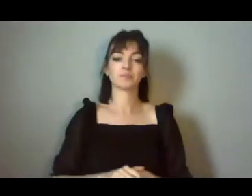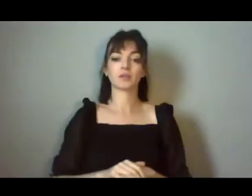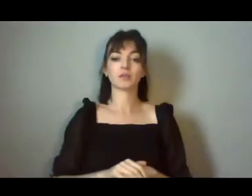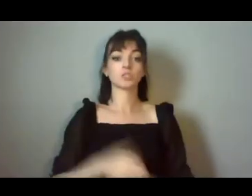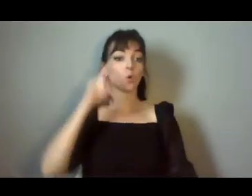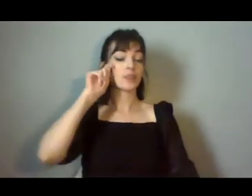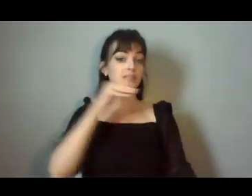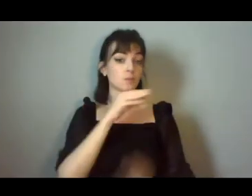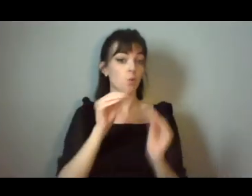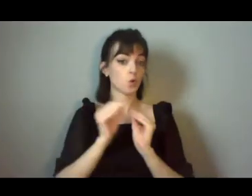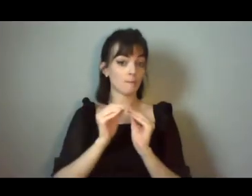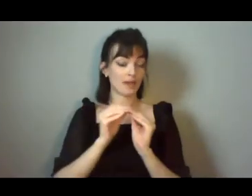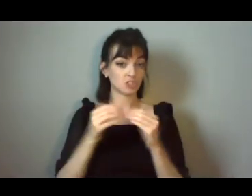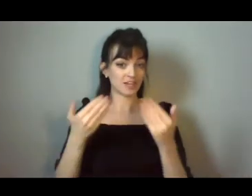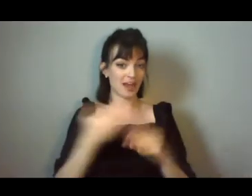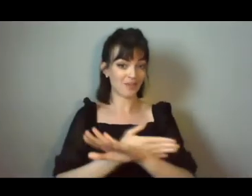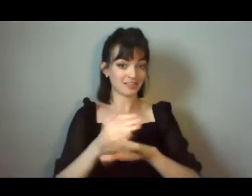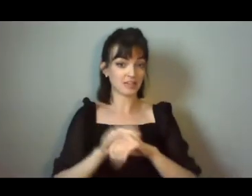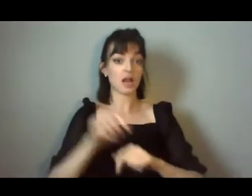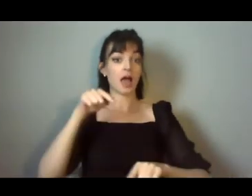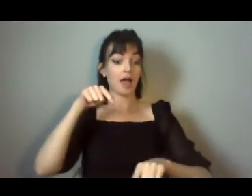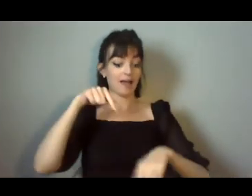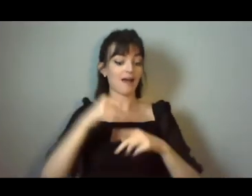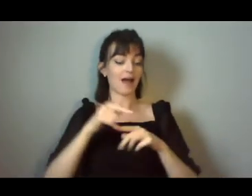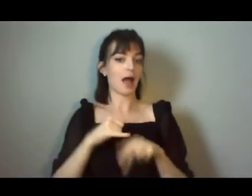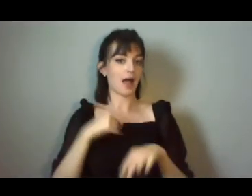outset that although I am on the council of the Law Society, I am not actually representing the